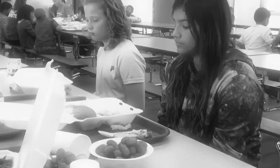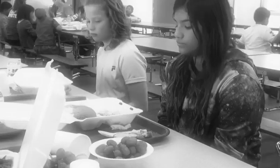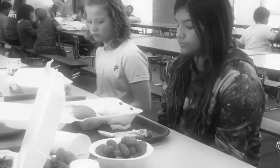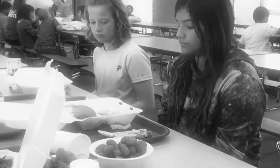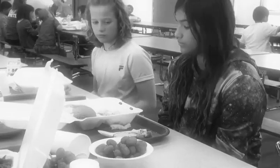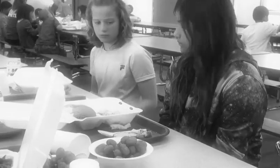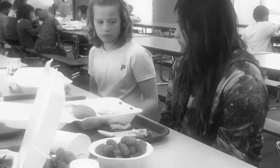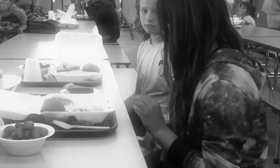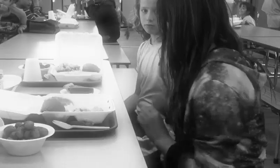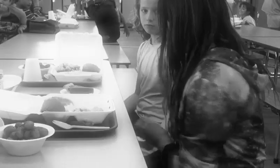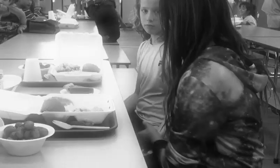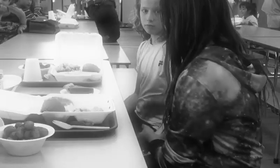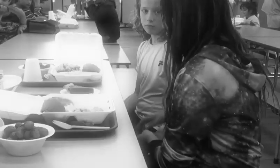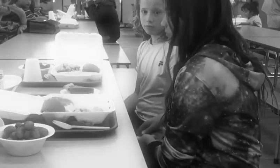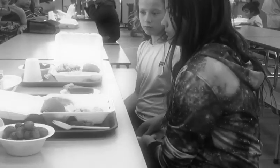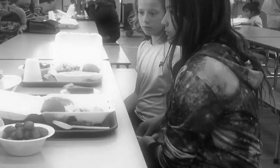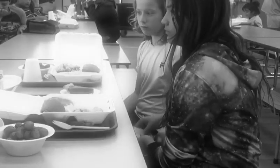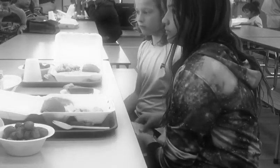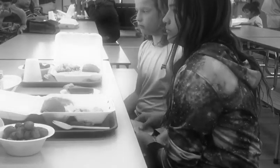White girl: Here. You can use my bread. Latina: Thanks.